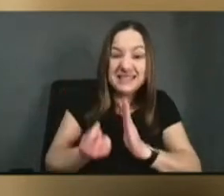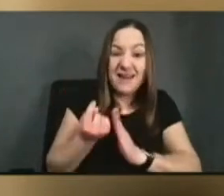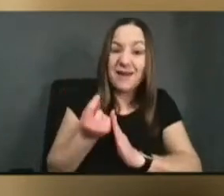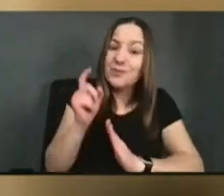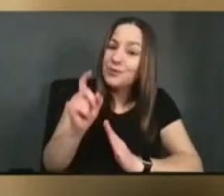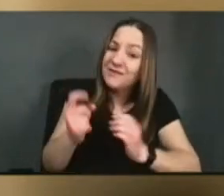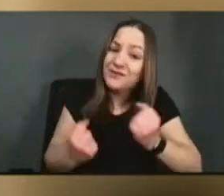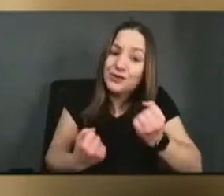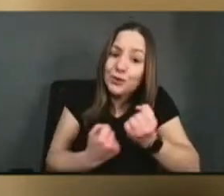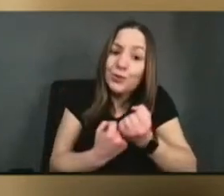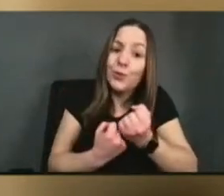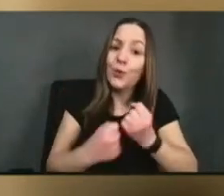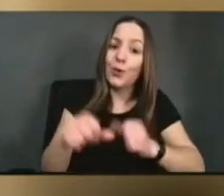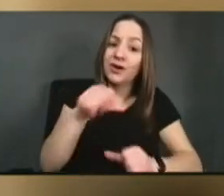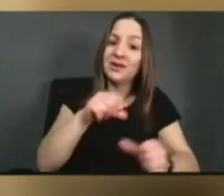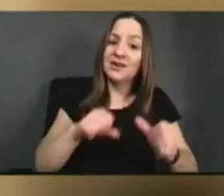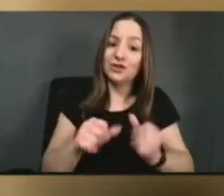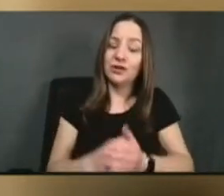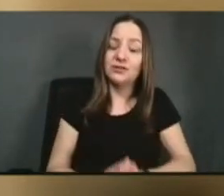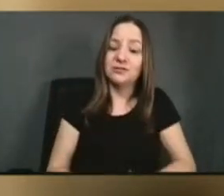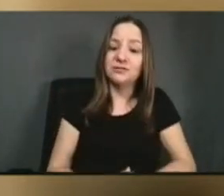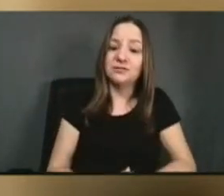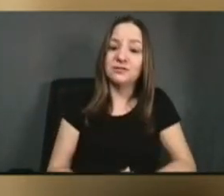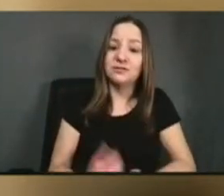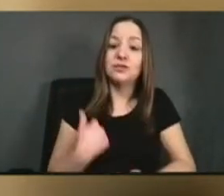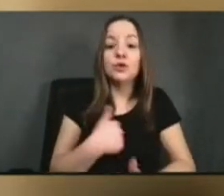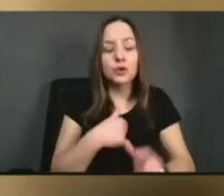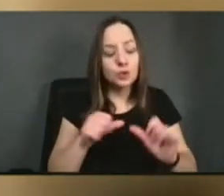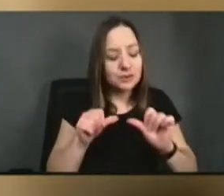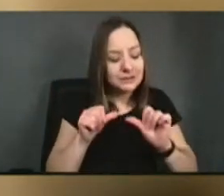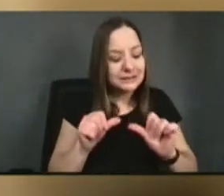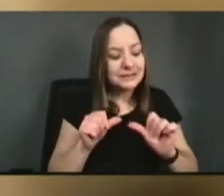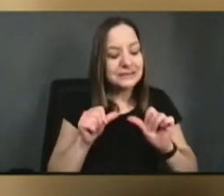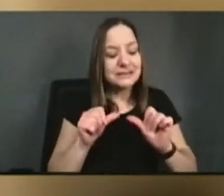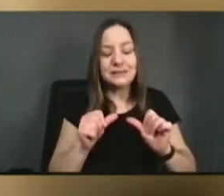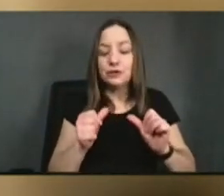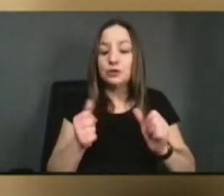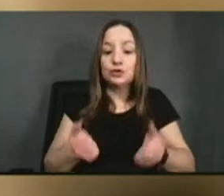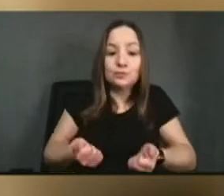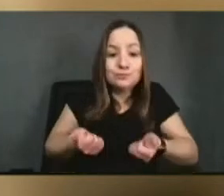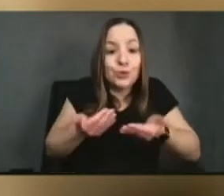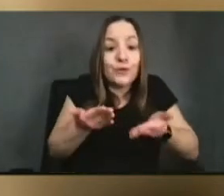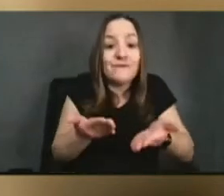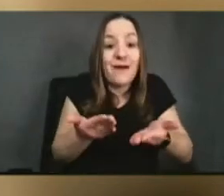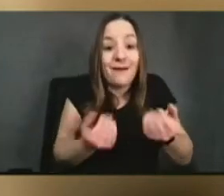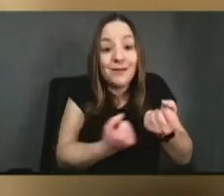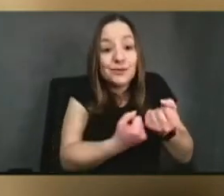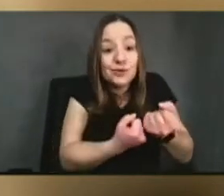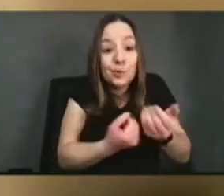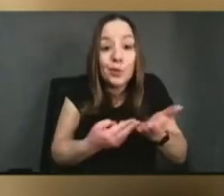time that we all really need to be side by side with each other , so we continue to apply and